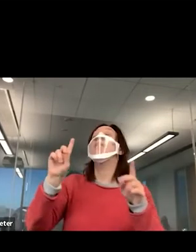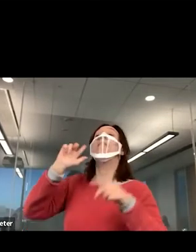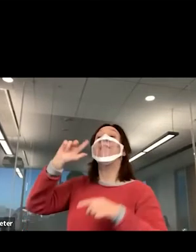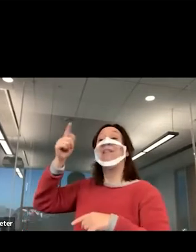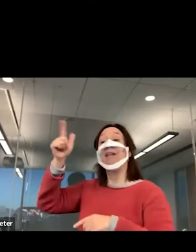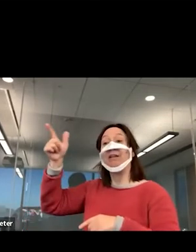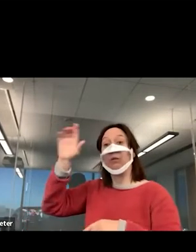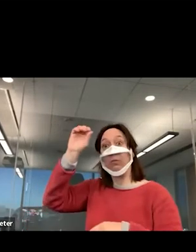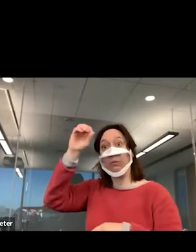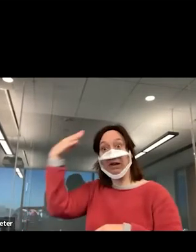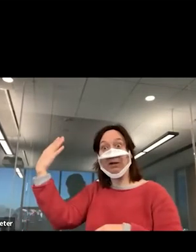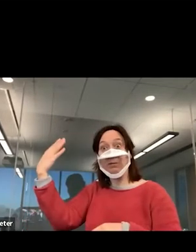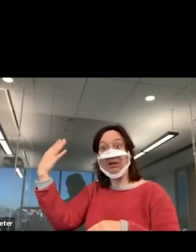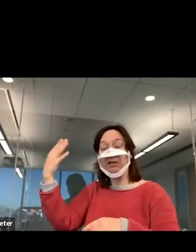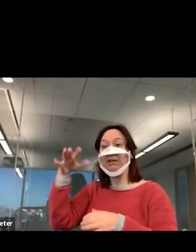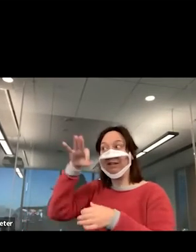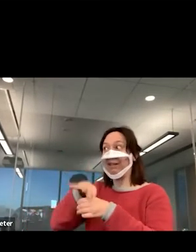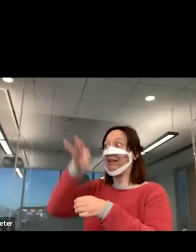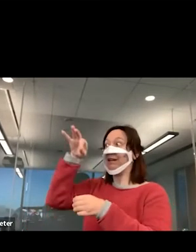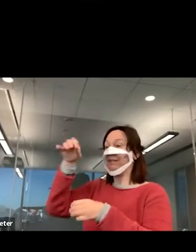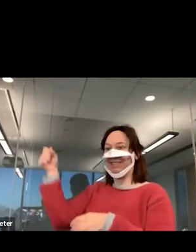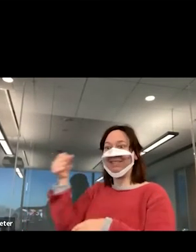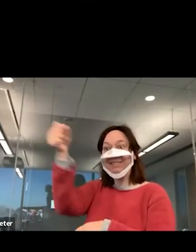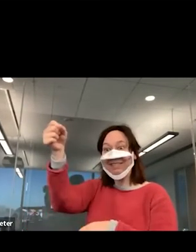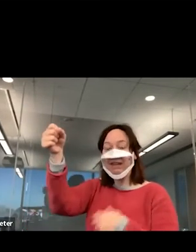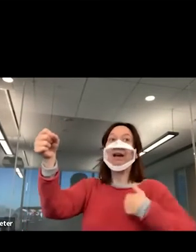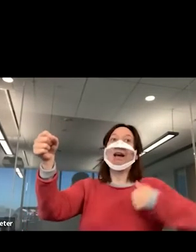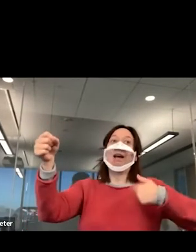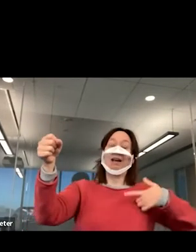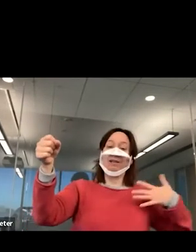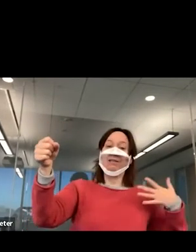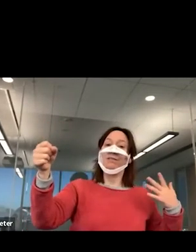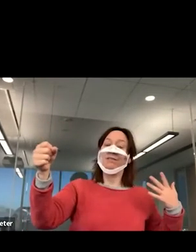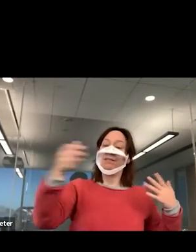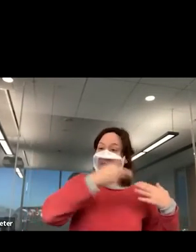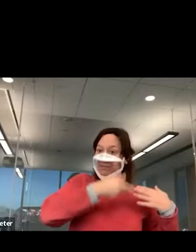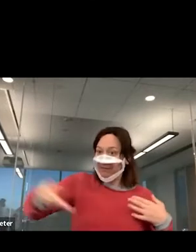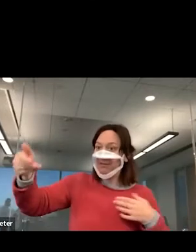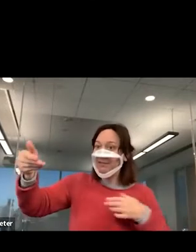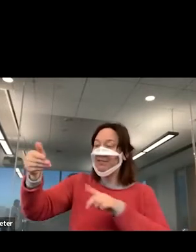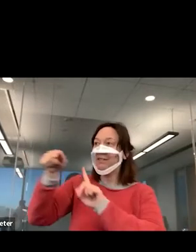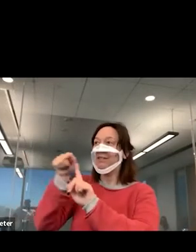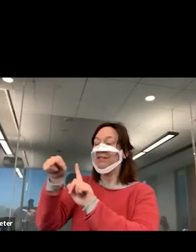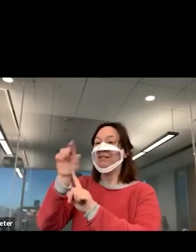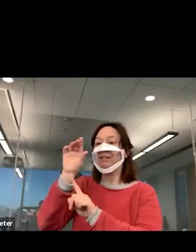i get elevated in leadership at the equal employment opportunity commission they had a